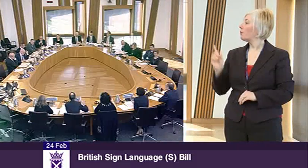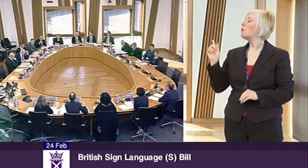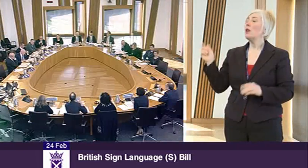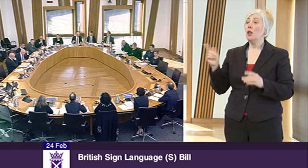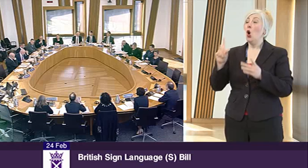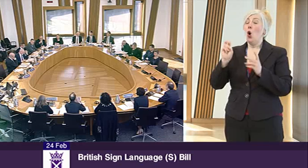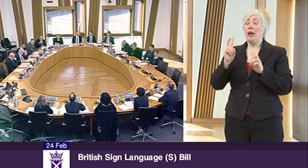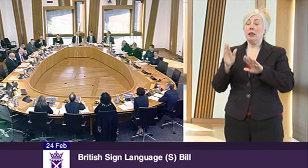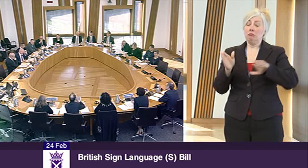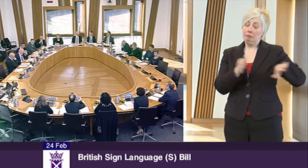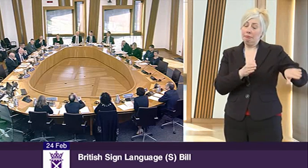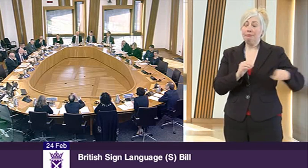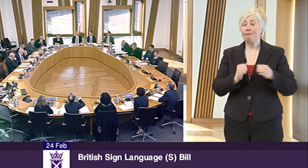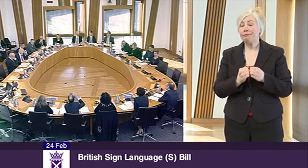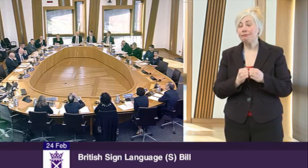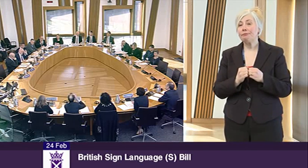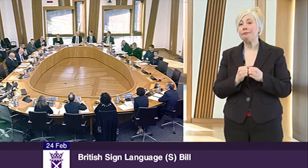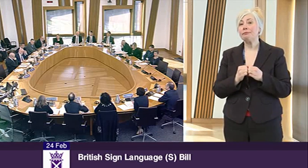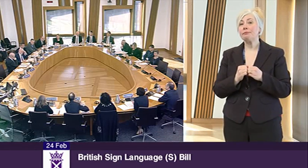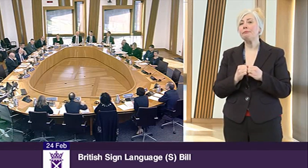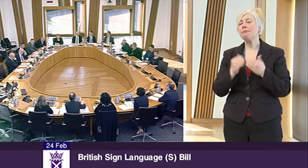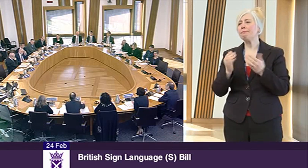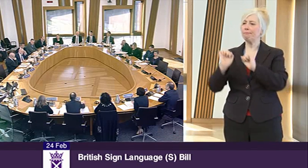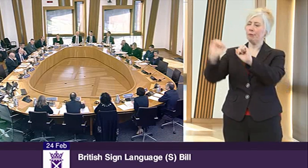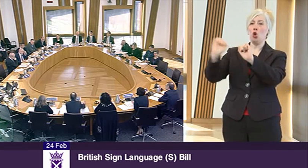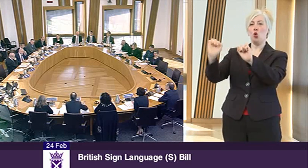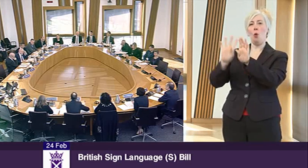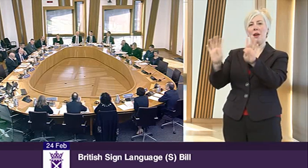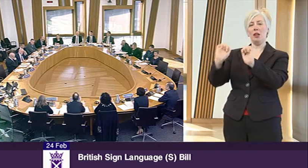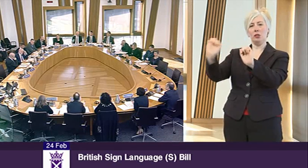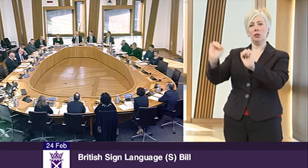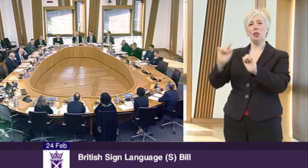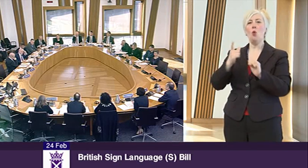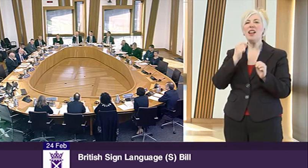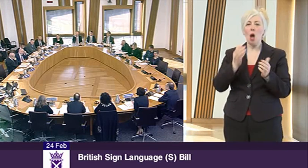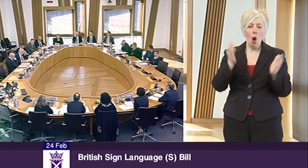Colin Beattie: Moving on from that point, what does the panel understand by the term